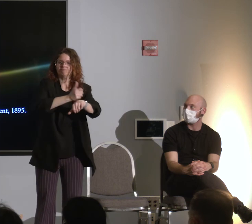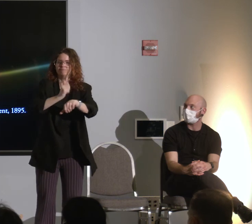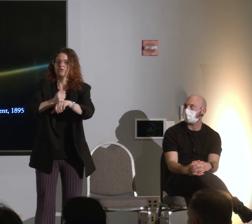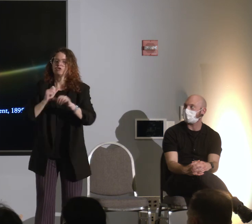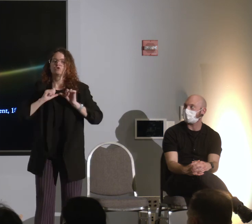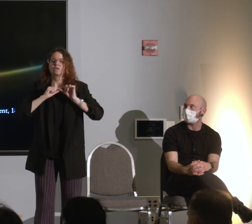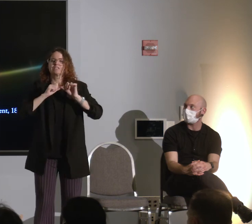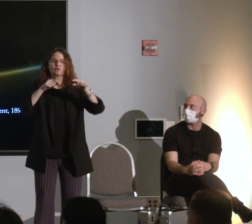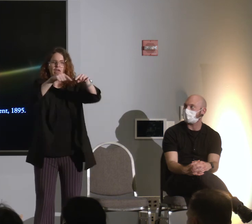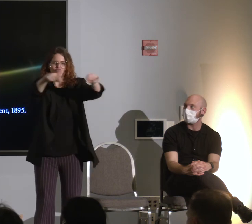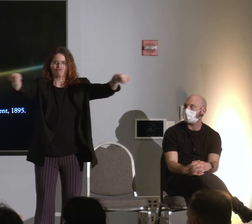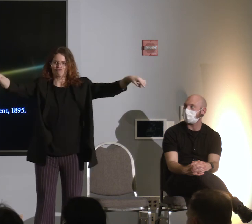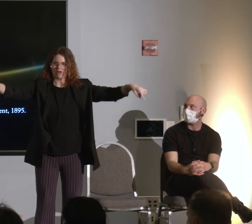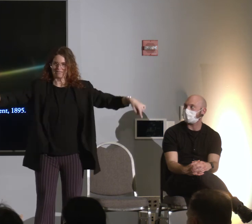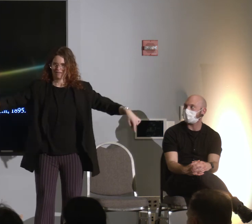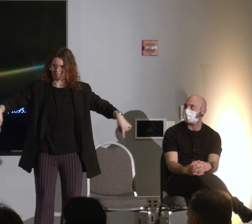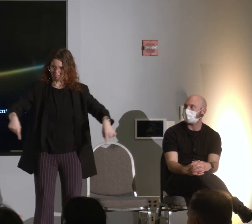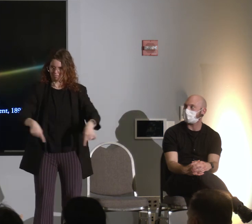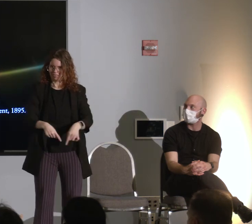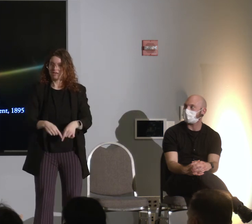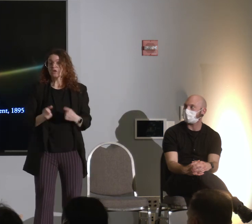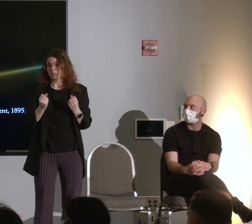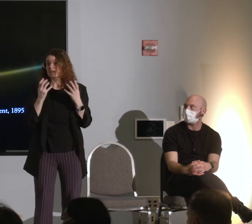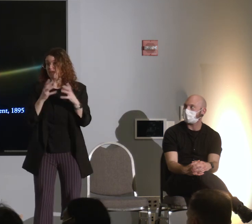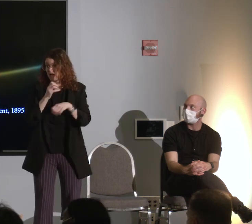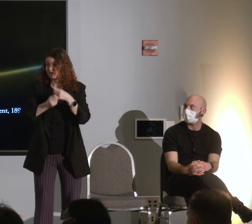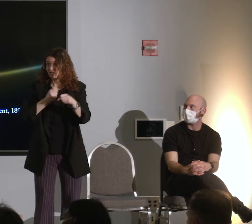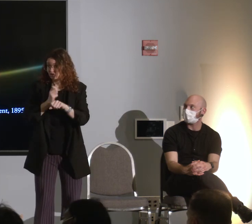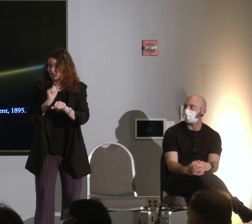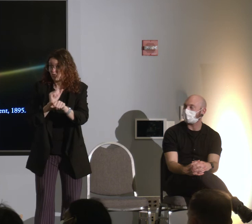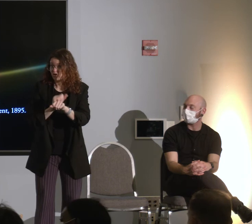rectangle of land. Took a number of years and it was done by the time Oldstead came along.